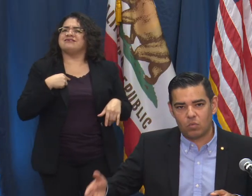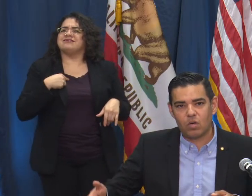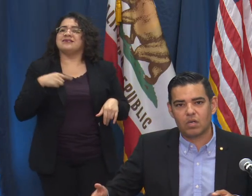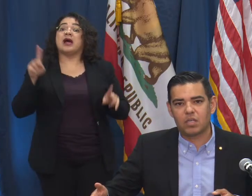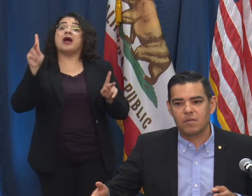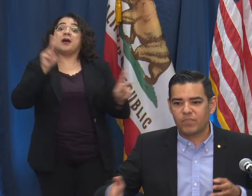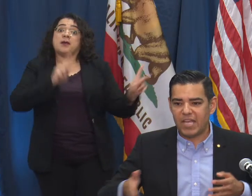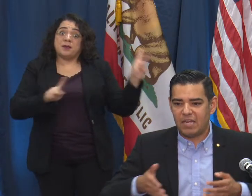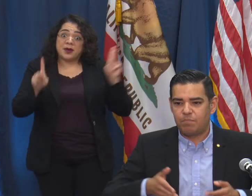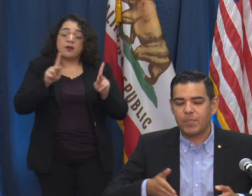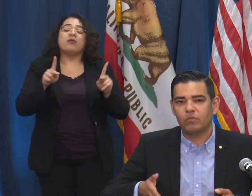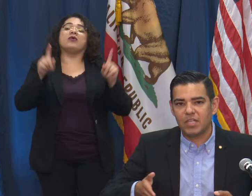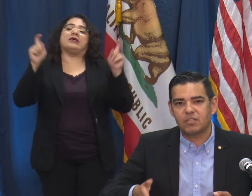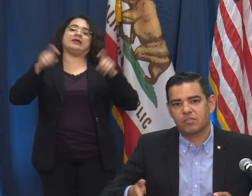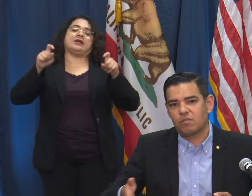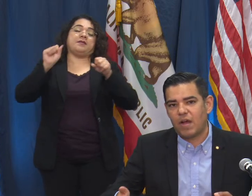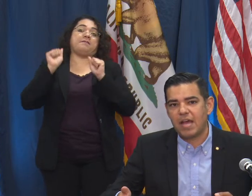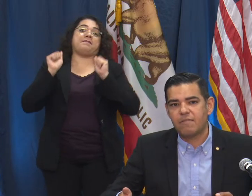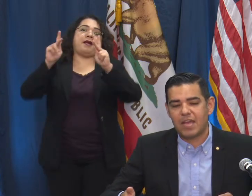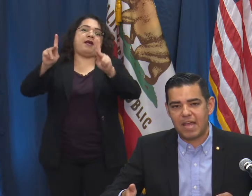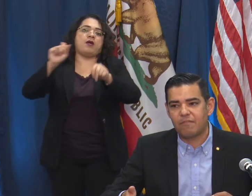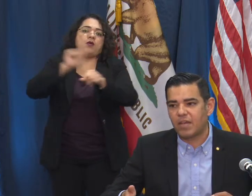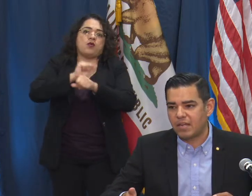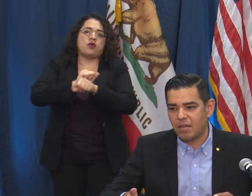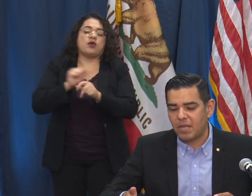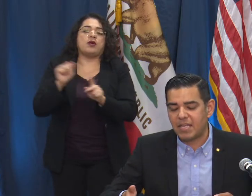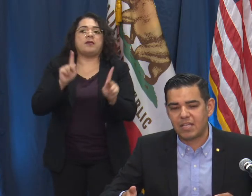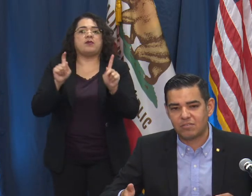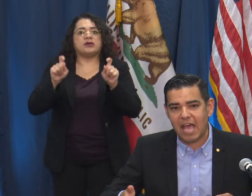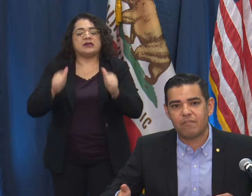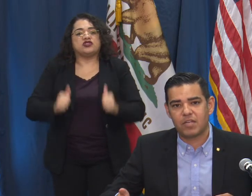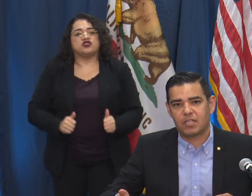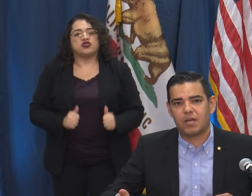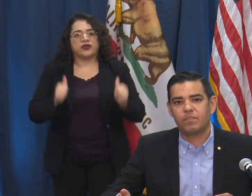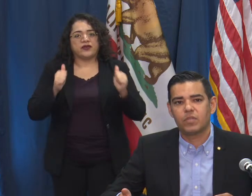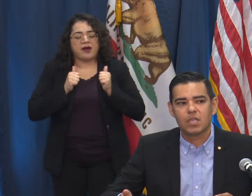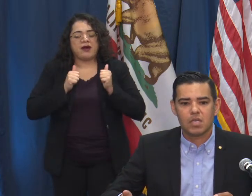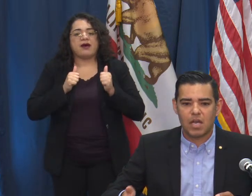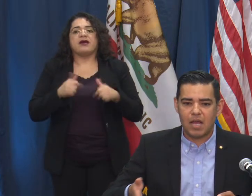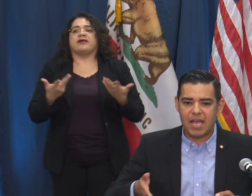work and people need to survive and in many cases have an income and